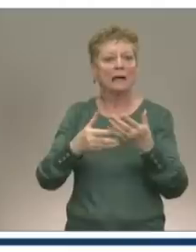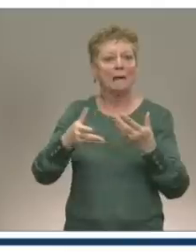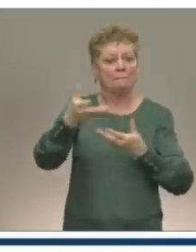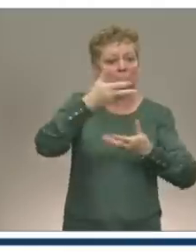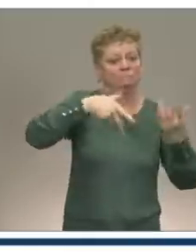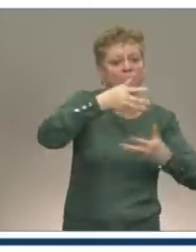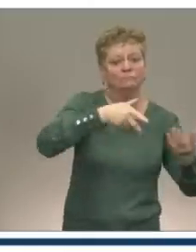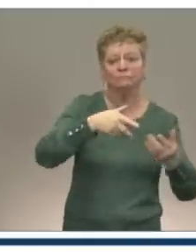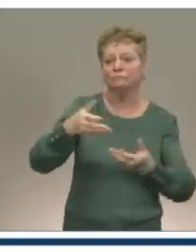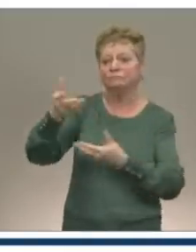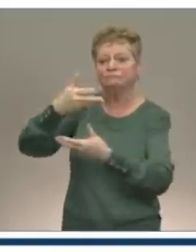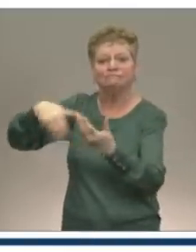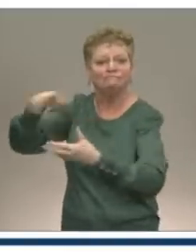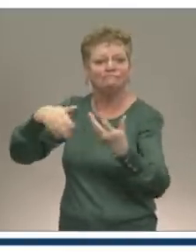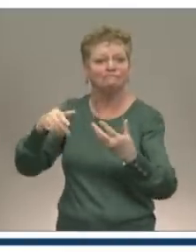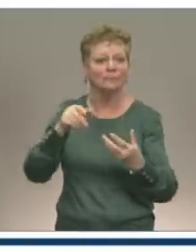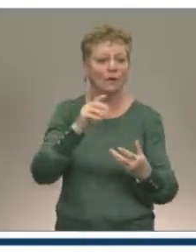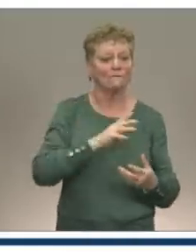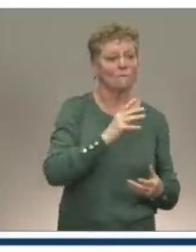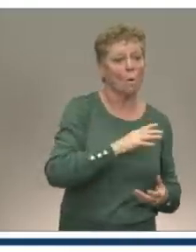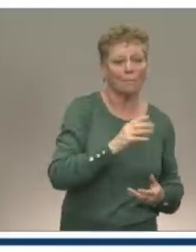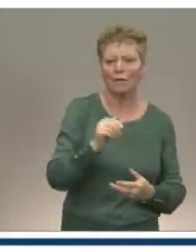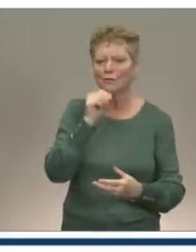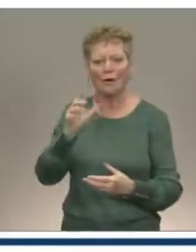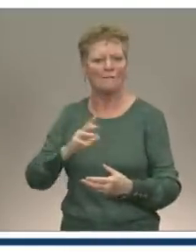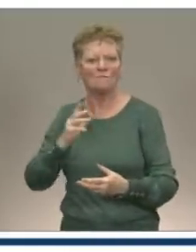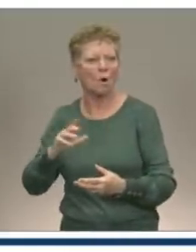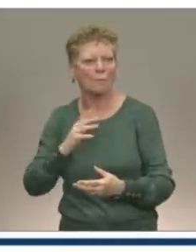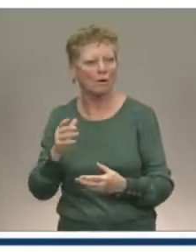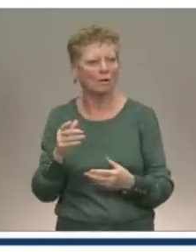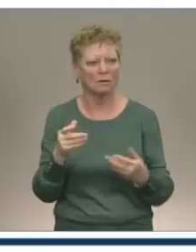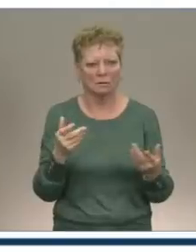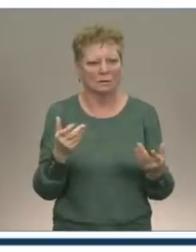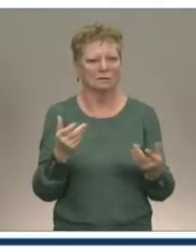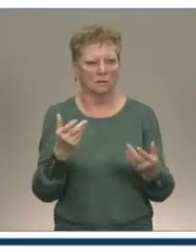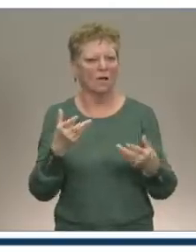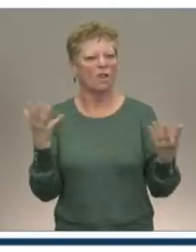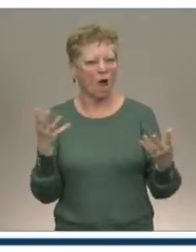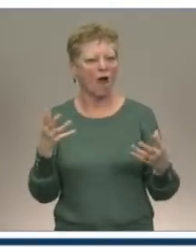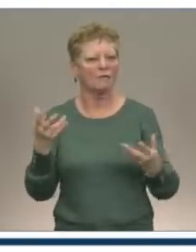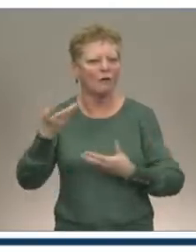uh anybody knows what happens around that there's lots of informal social gatherings among students